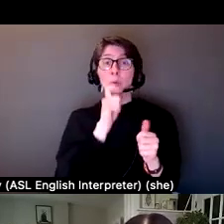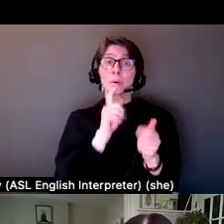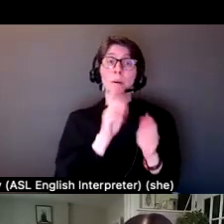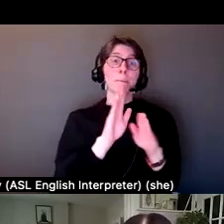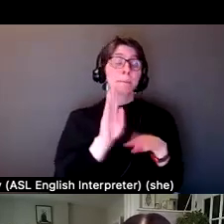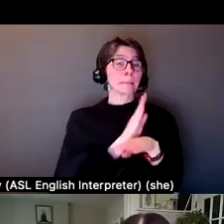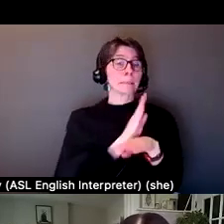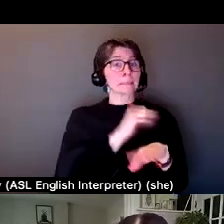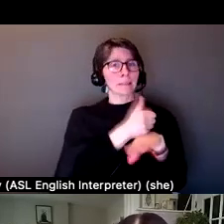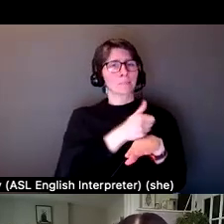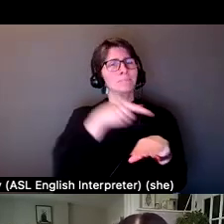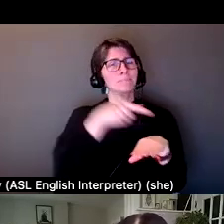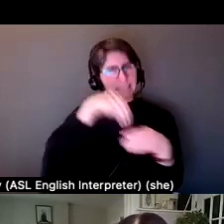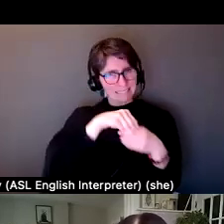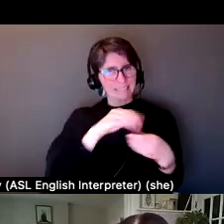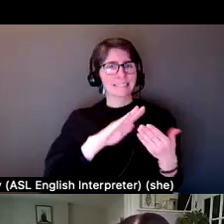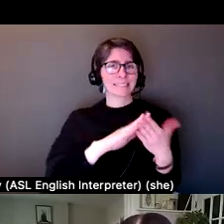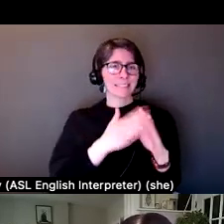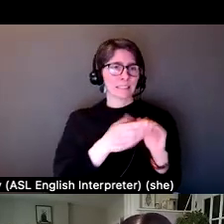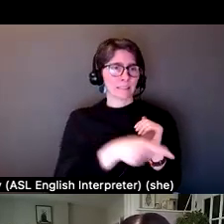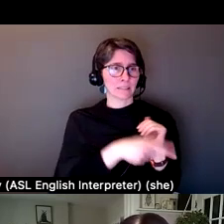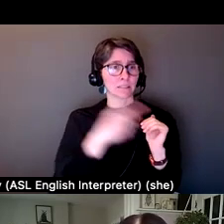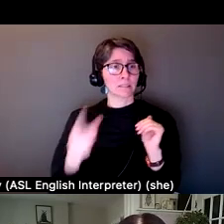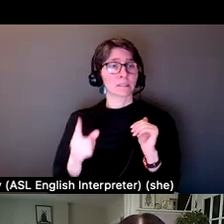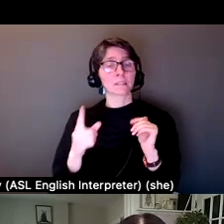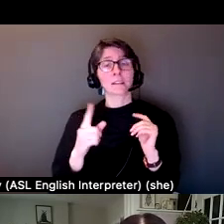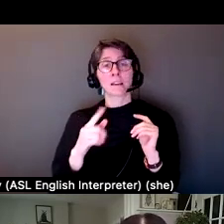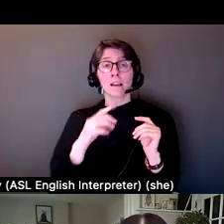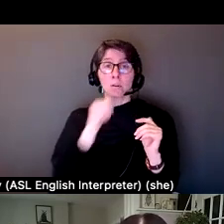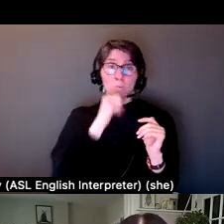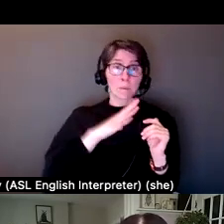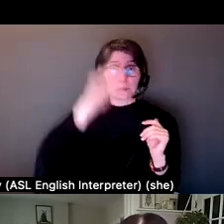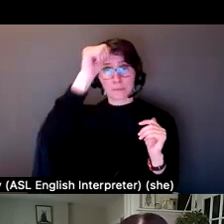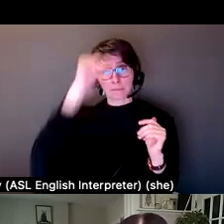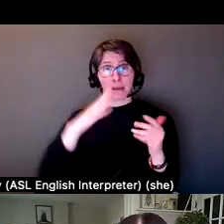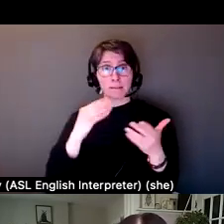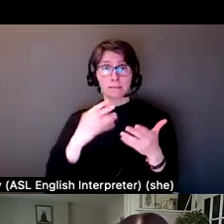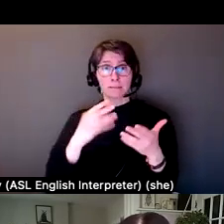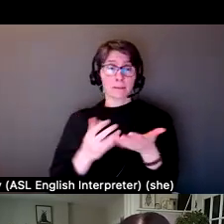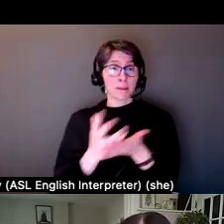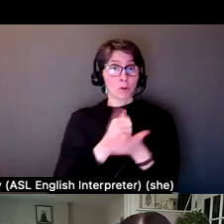which is likely due to more women in senior roles and also just more respondents to the